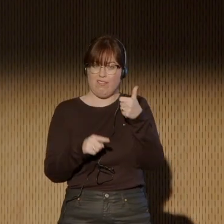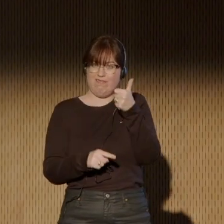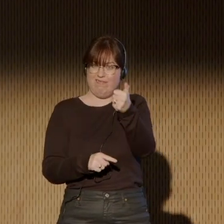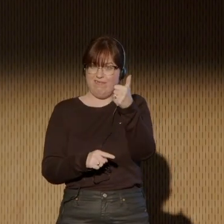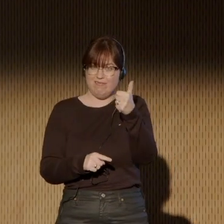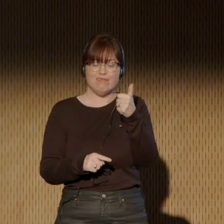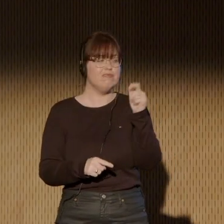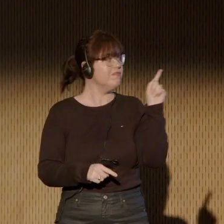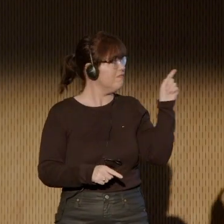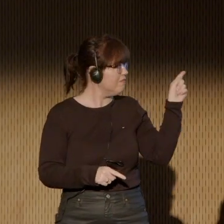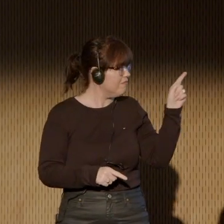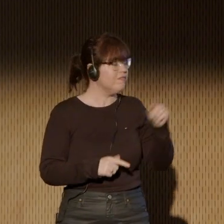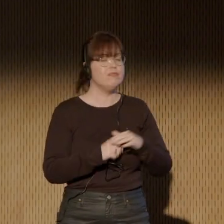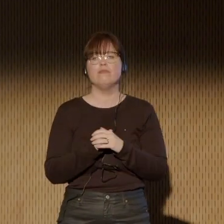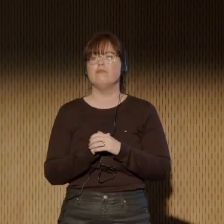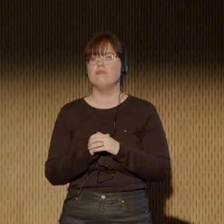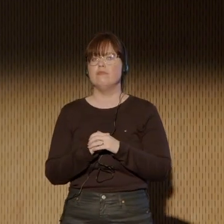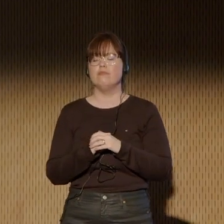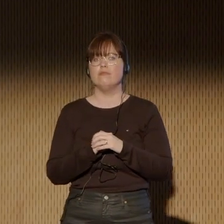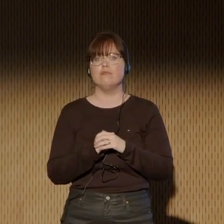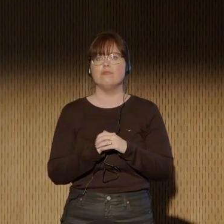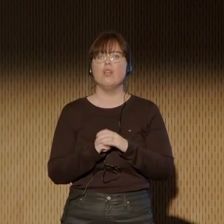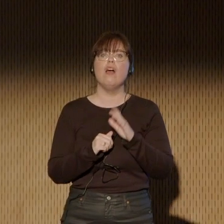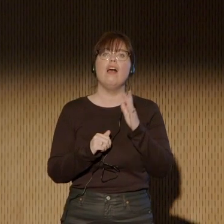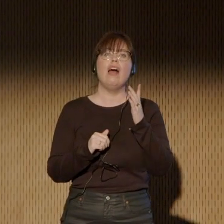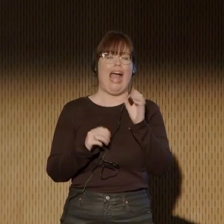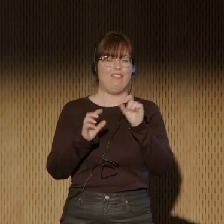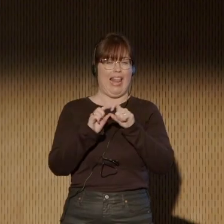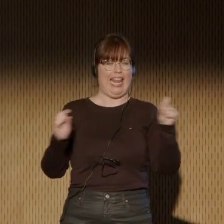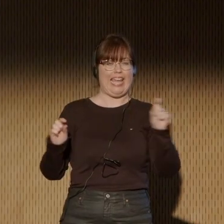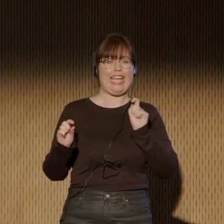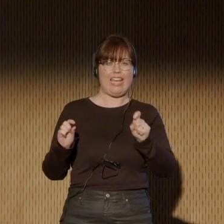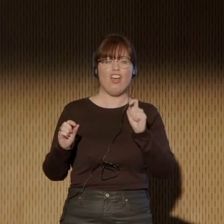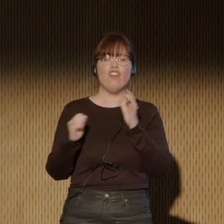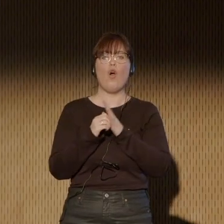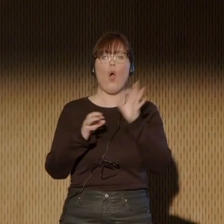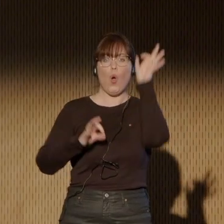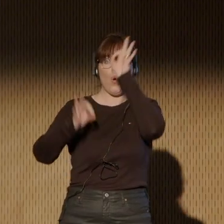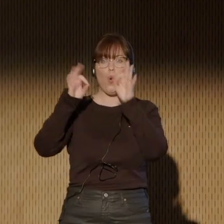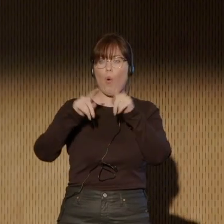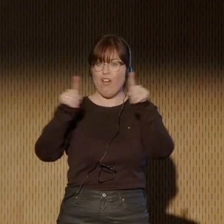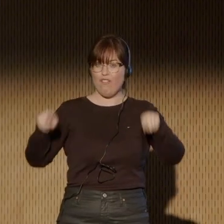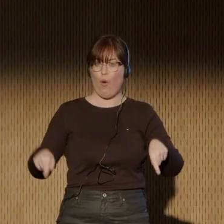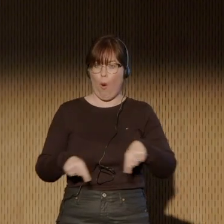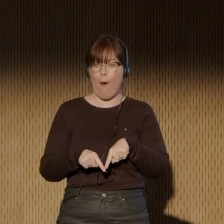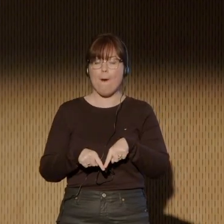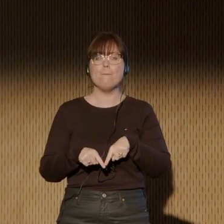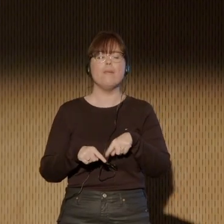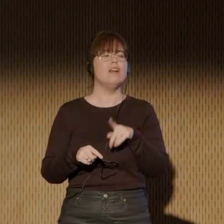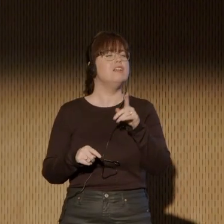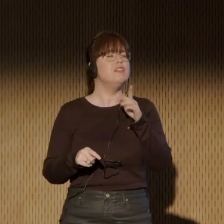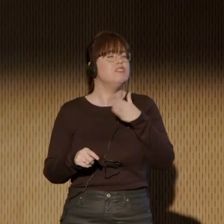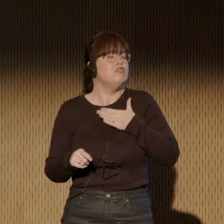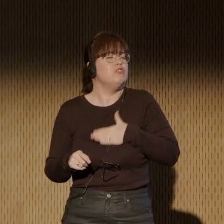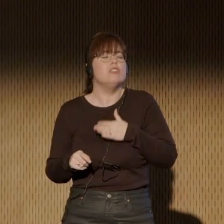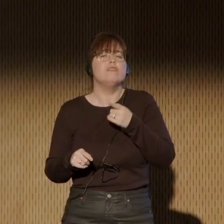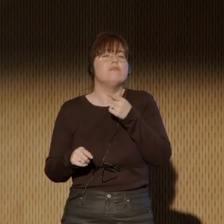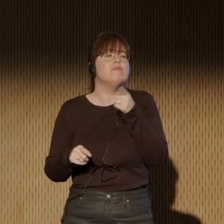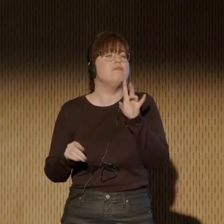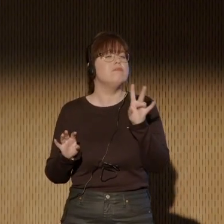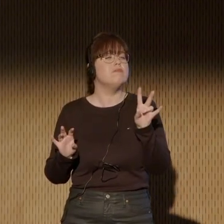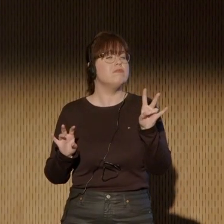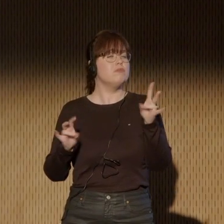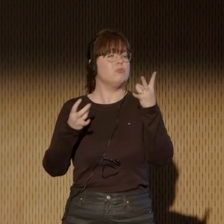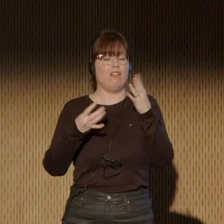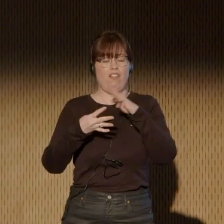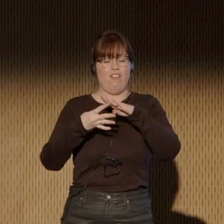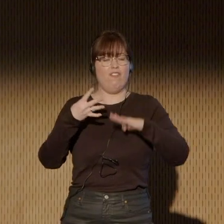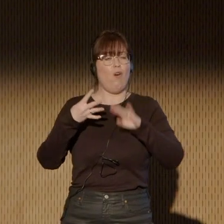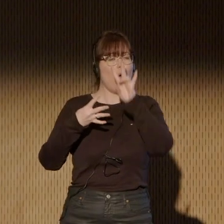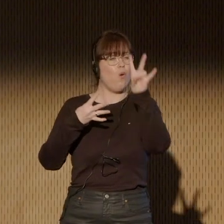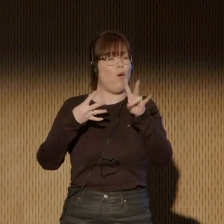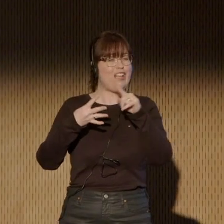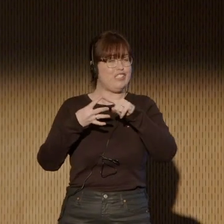use the link there for the Google Form. We've got a really, really quick four-question survey there.